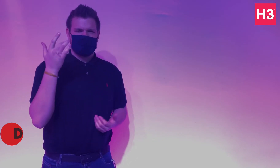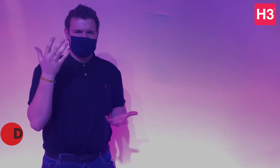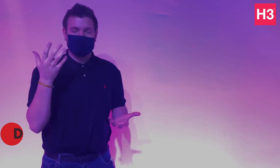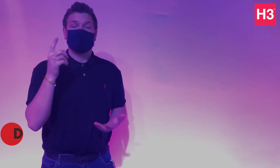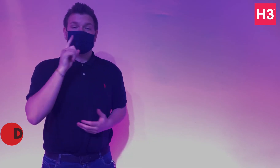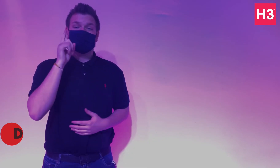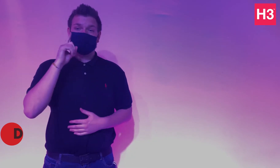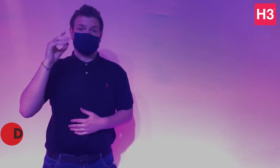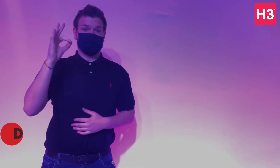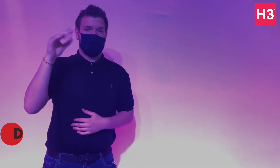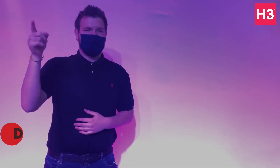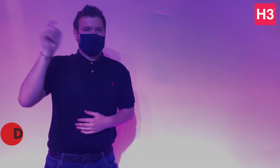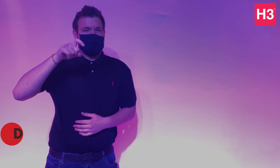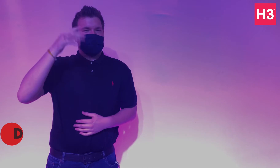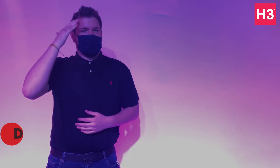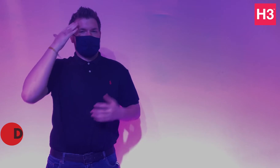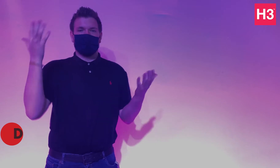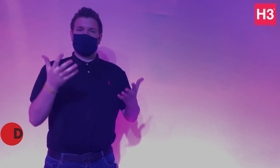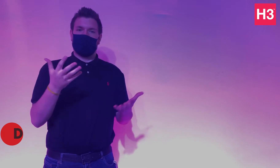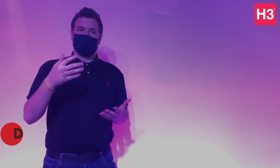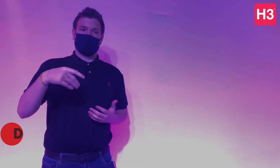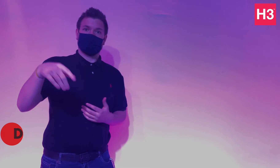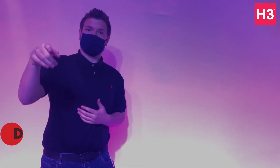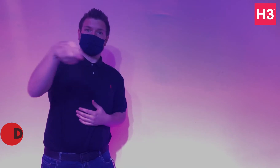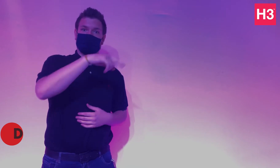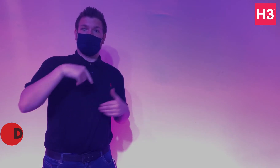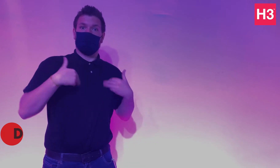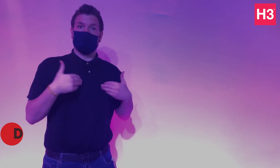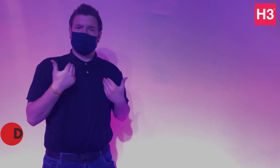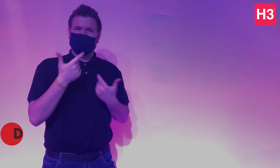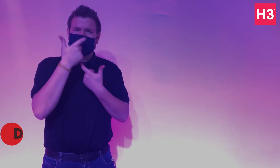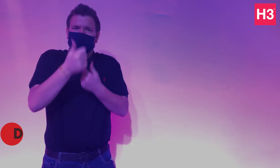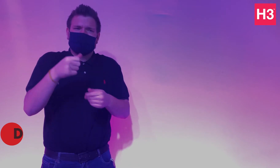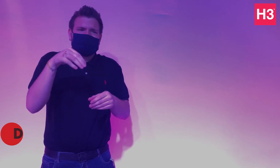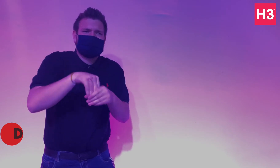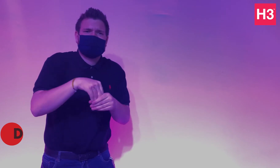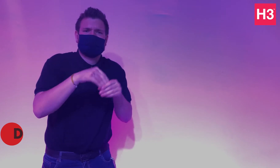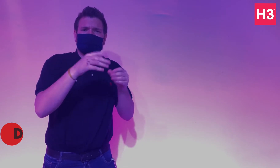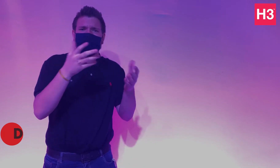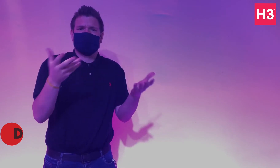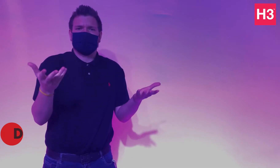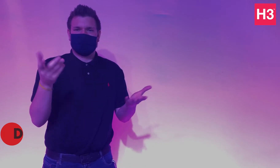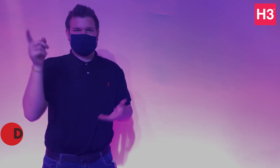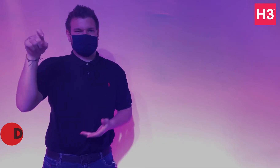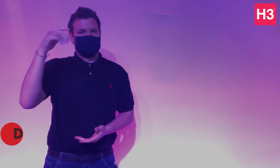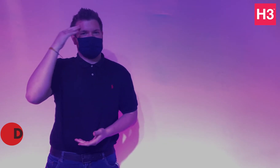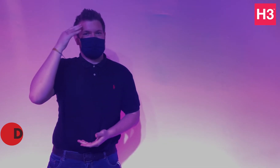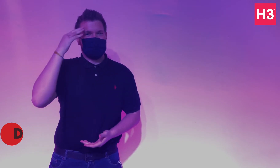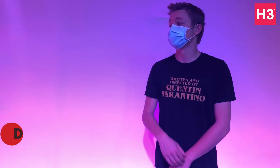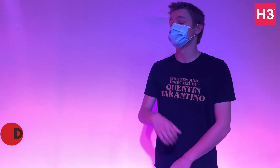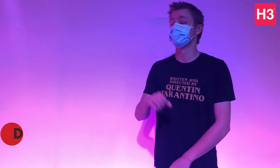DeafDots needs to know that you, Deaf Youth are interested in... it needs to know!